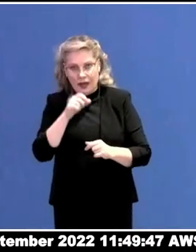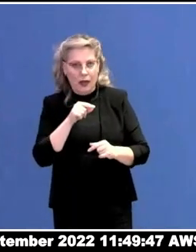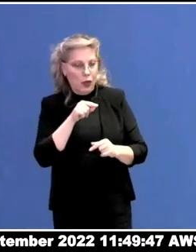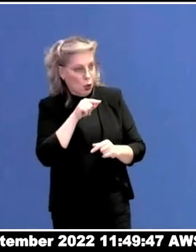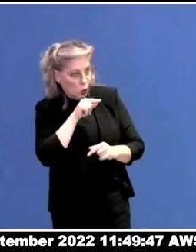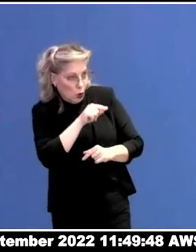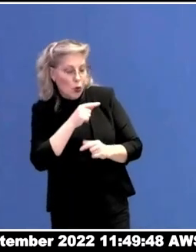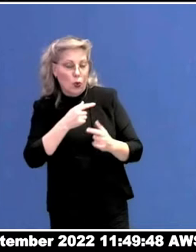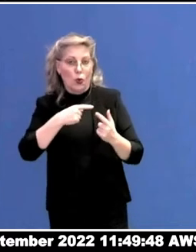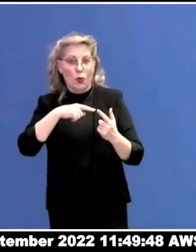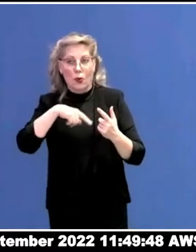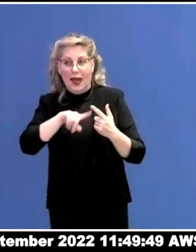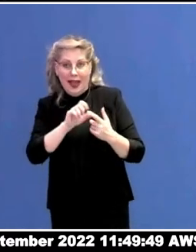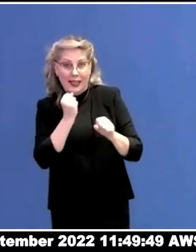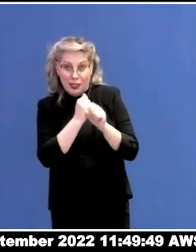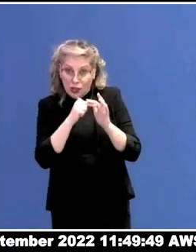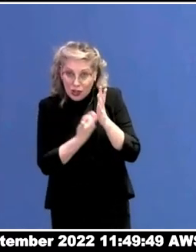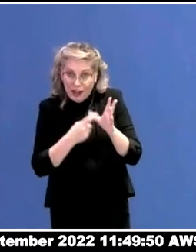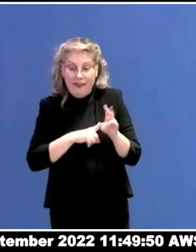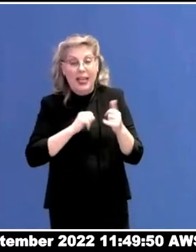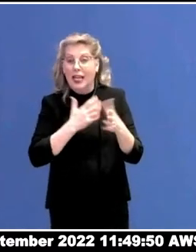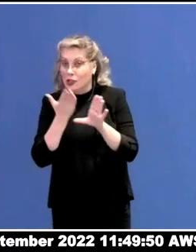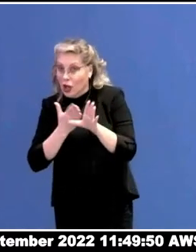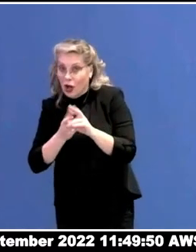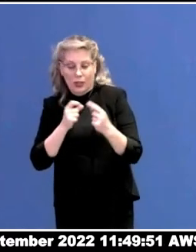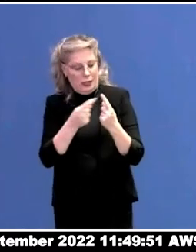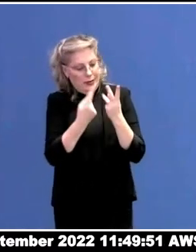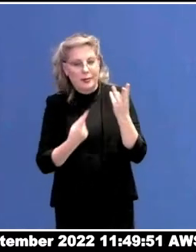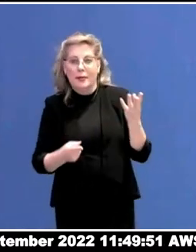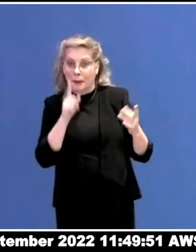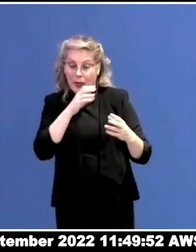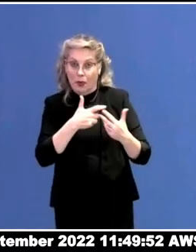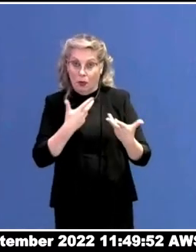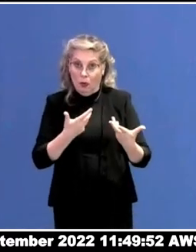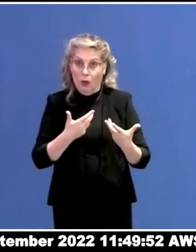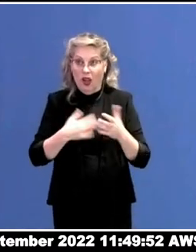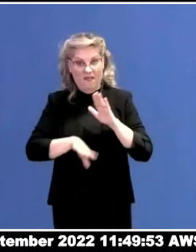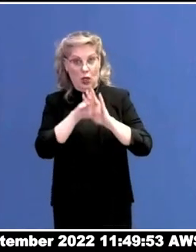psychologist's presence within the jail on a full-time basis, either did or had capacity